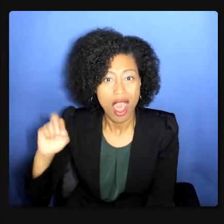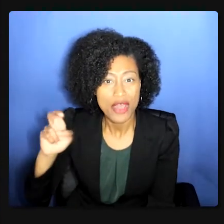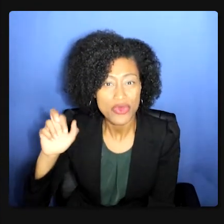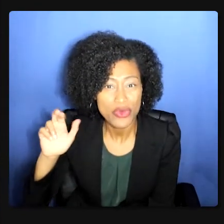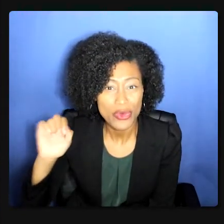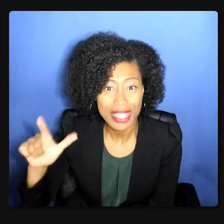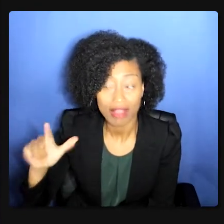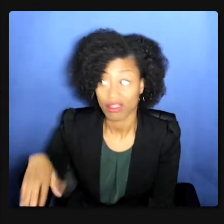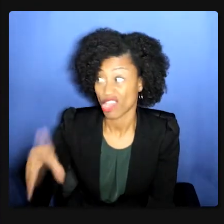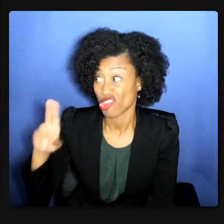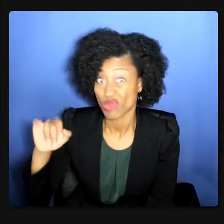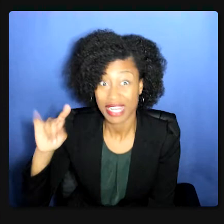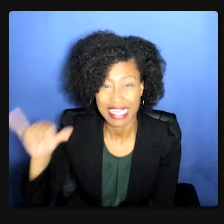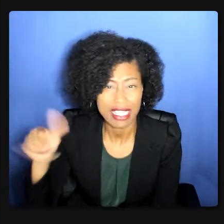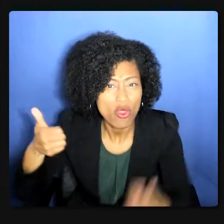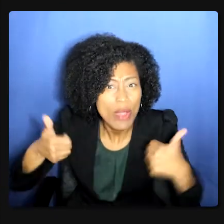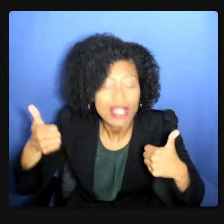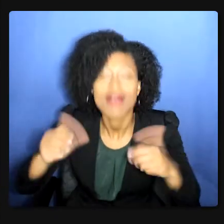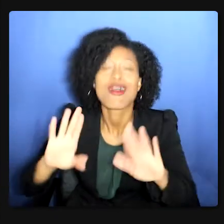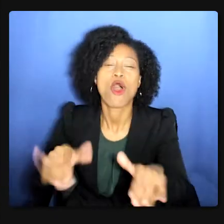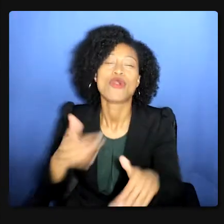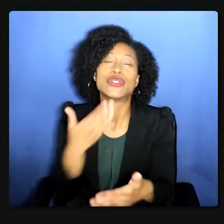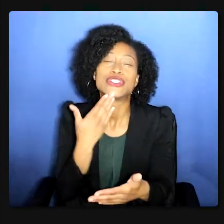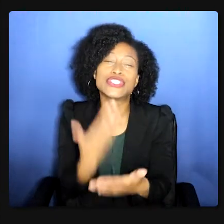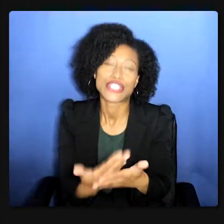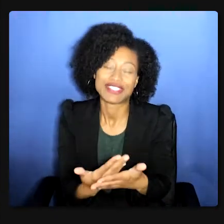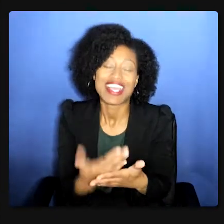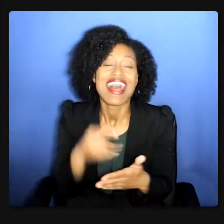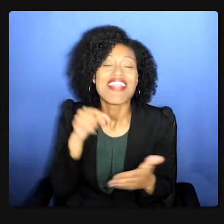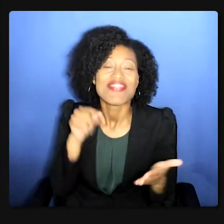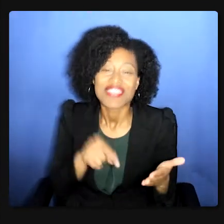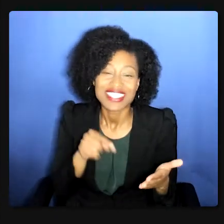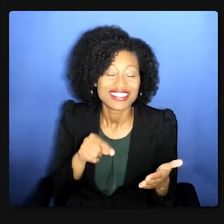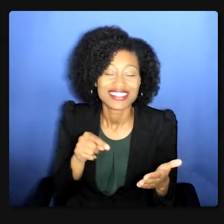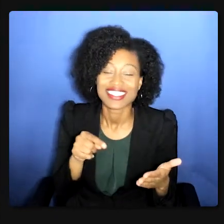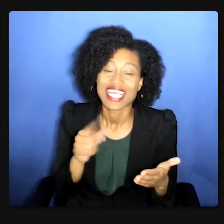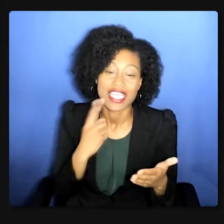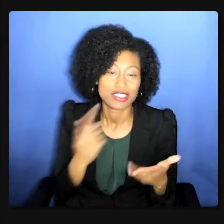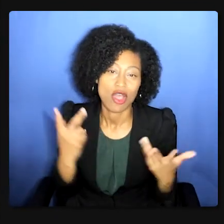Yeah. That's the good thing about GSDK. It's not something we invented now.